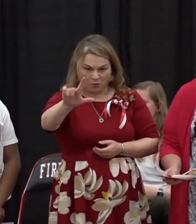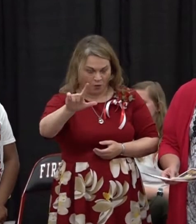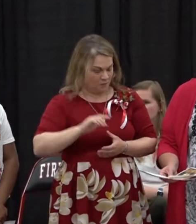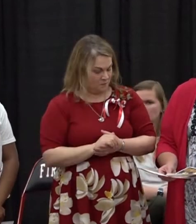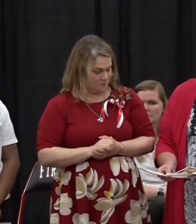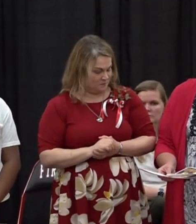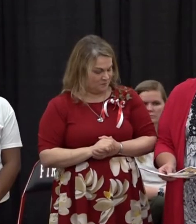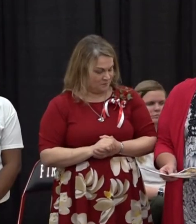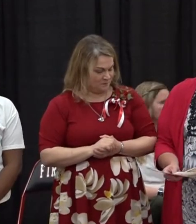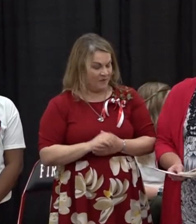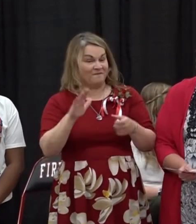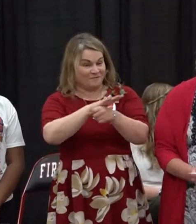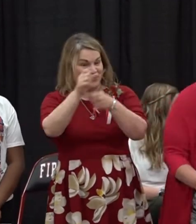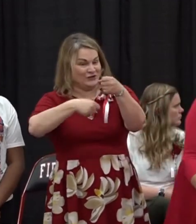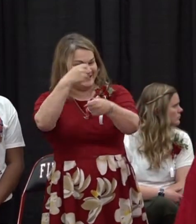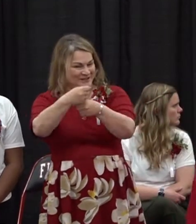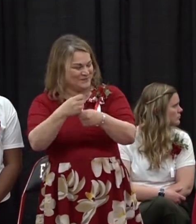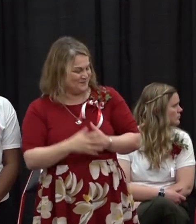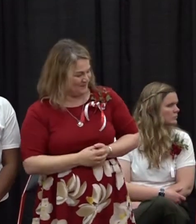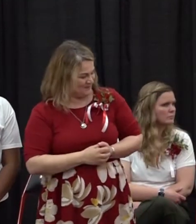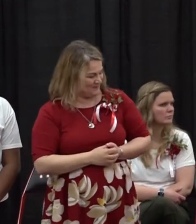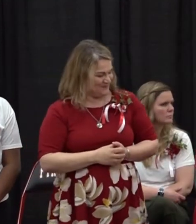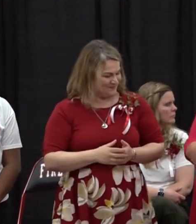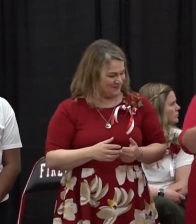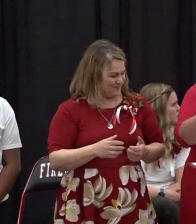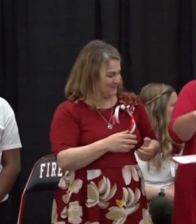Robert Paul. For the entire year.